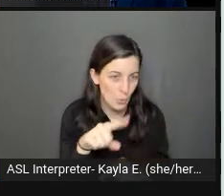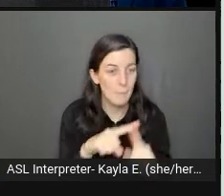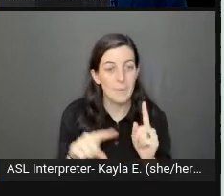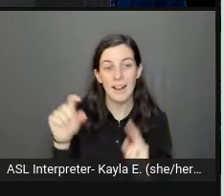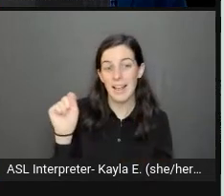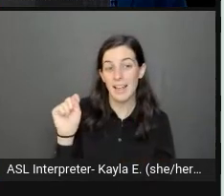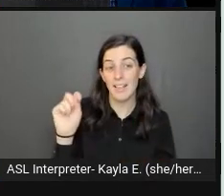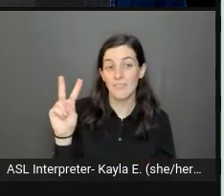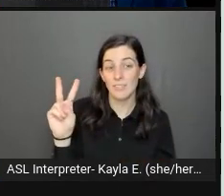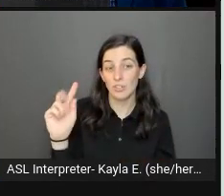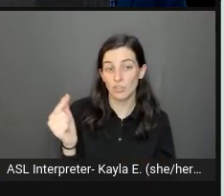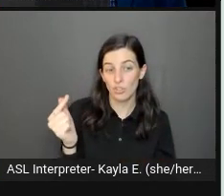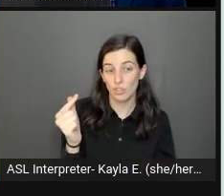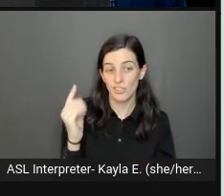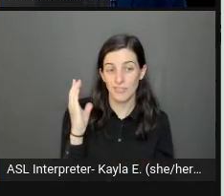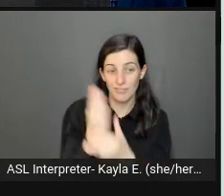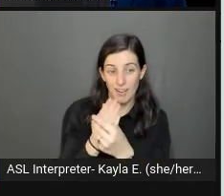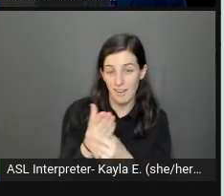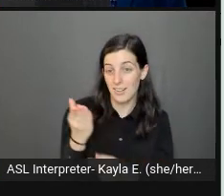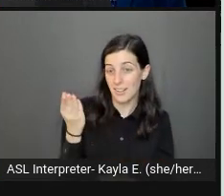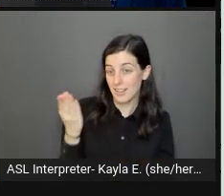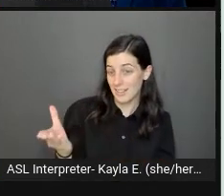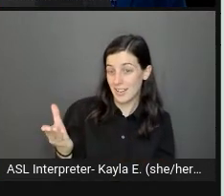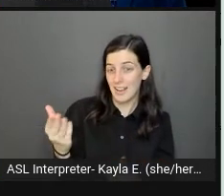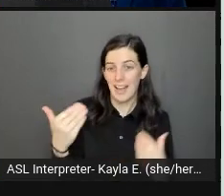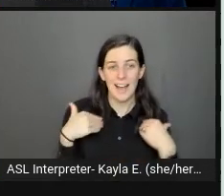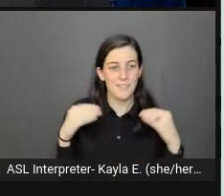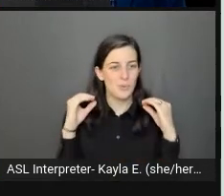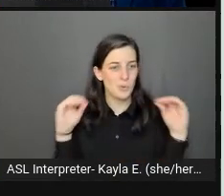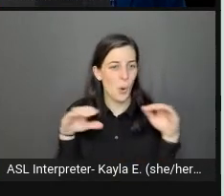as it's defined here, has no accessible content at all.